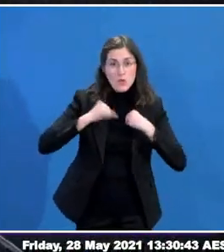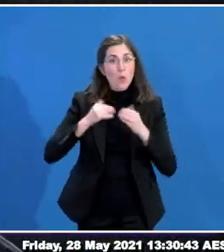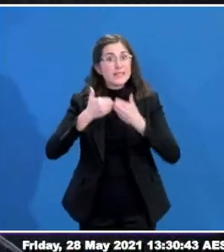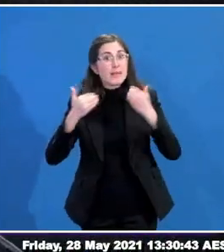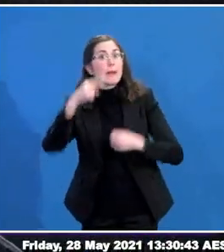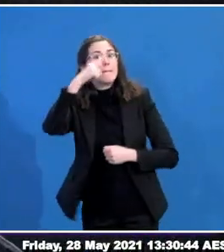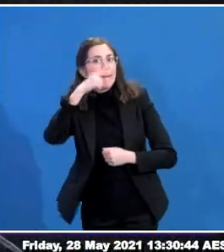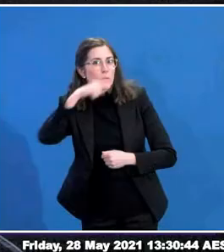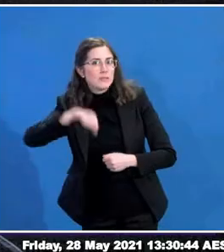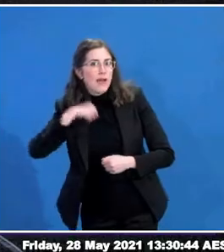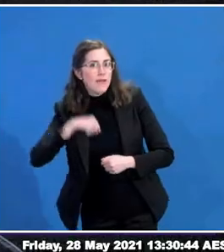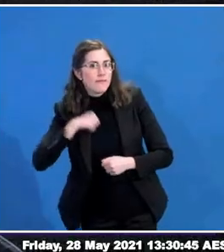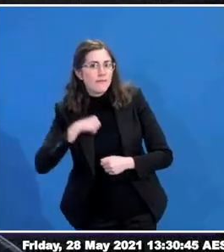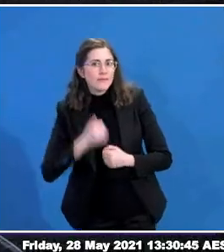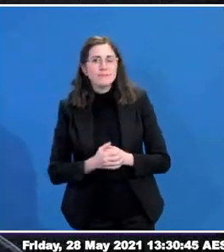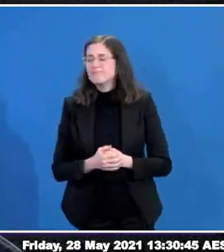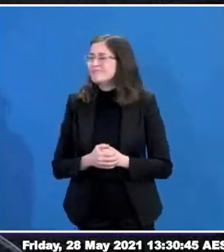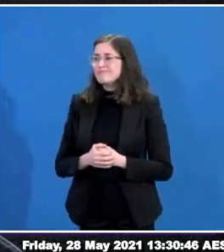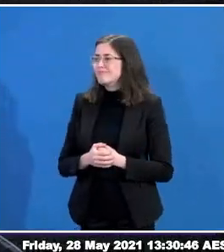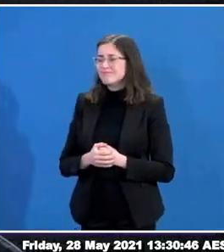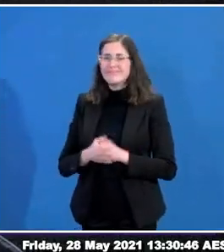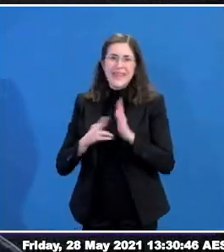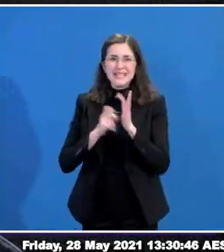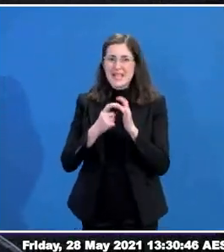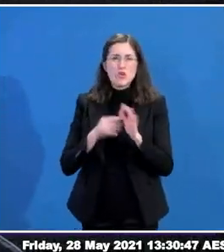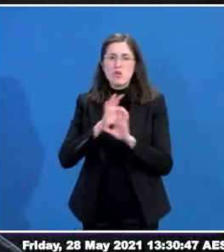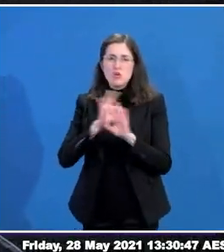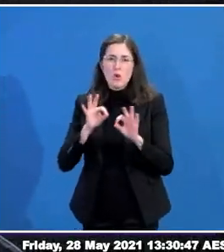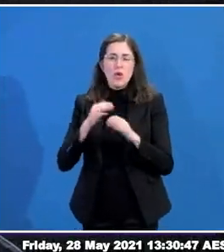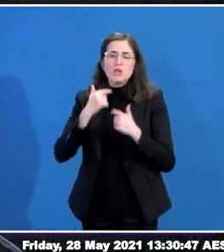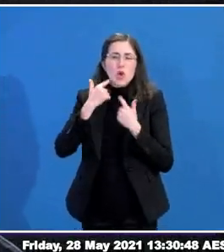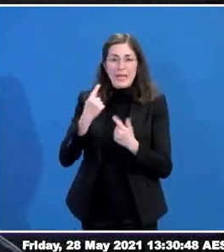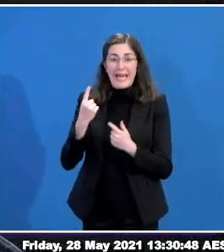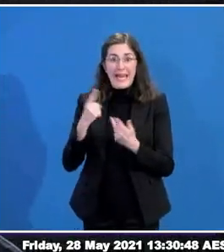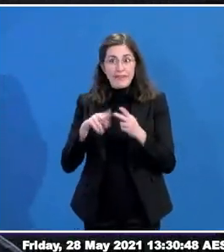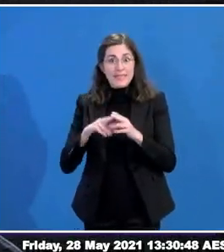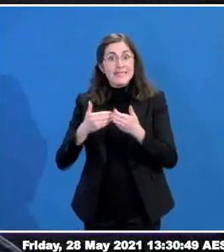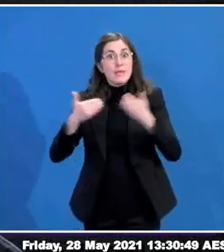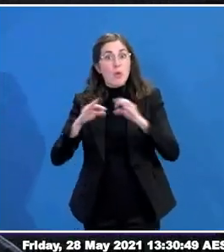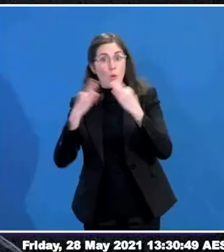MR McNAUGHTON: It's not really a strong preference either way from the agency, we just want to make sure participants have choice over